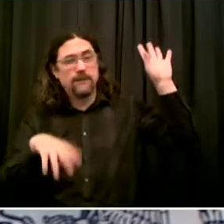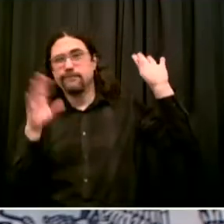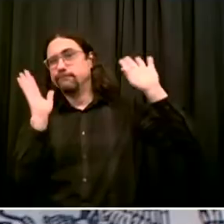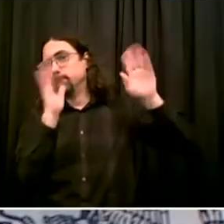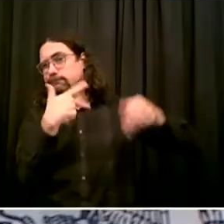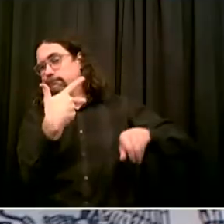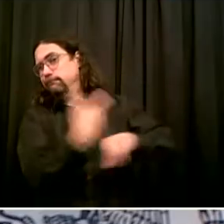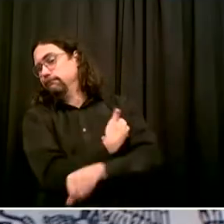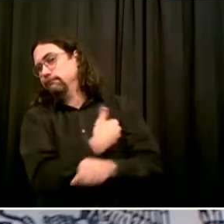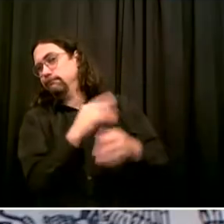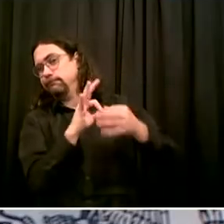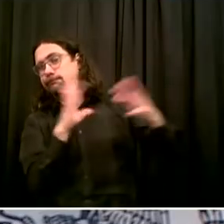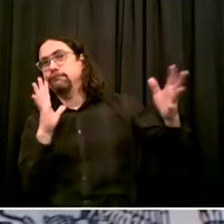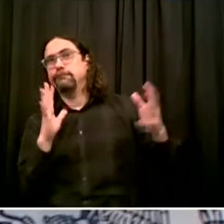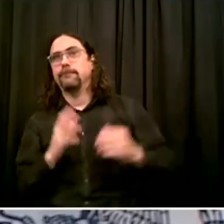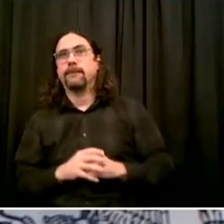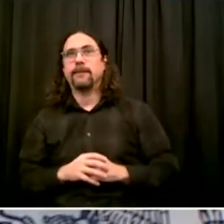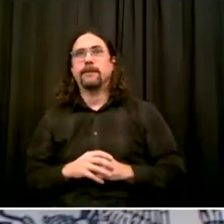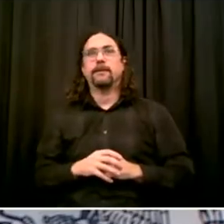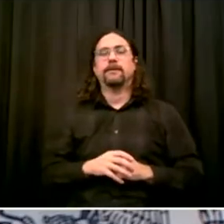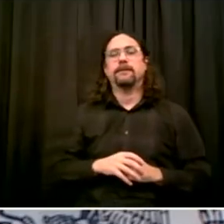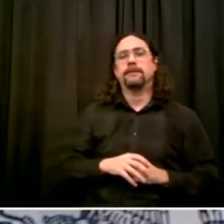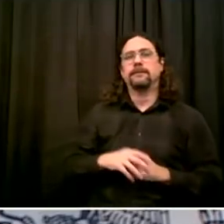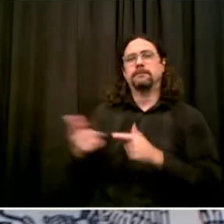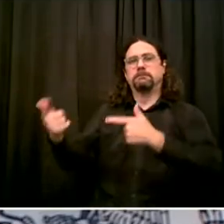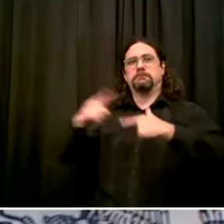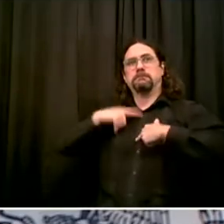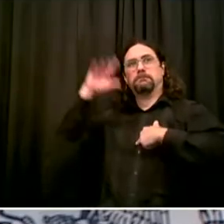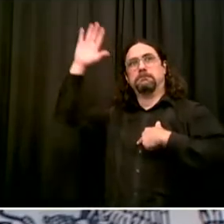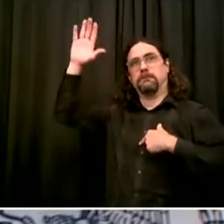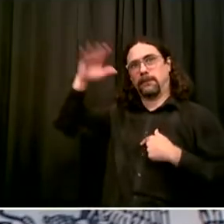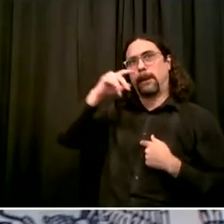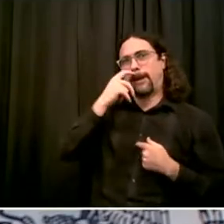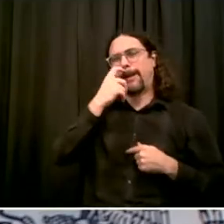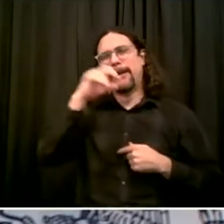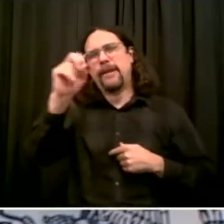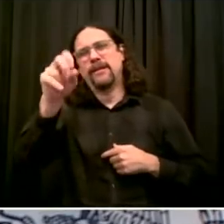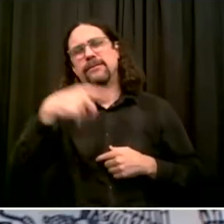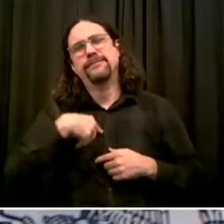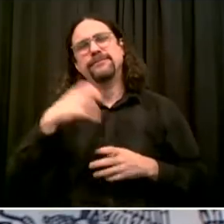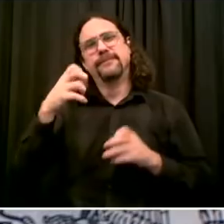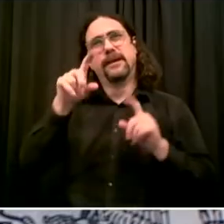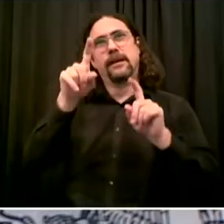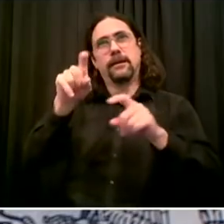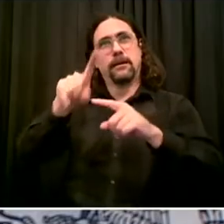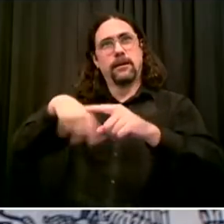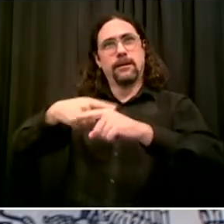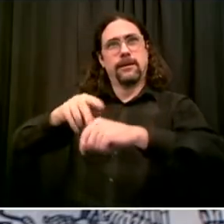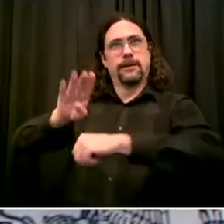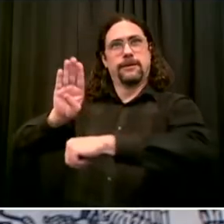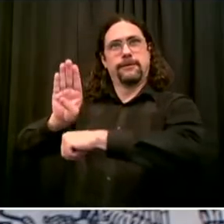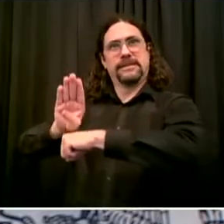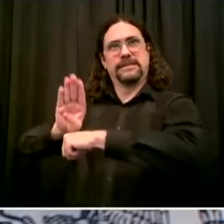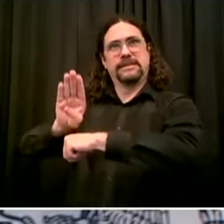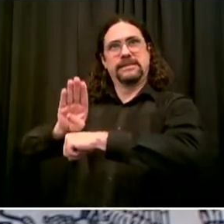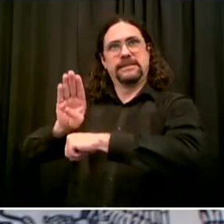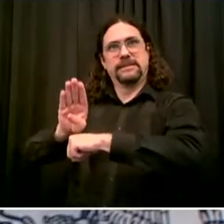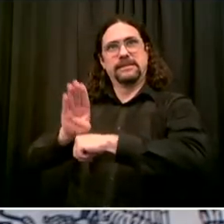AND WHAT KINDS OF TECHS BREAKS OR INCENTIVES ARE THEY GETTING IT IF NEW. WE ARE GOING